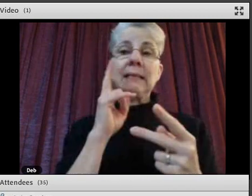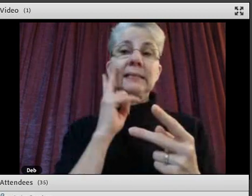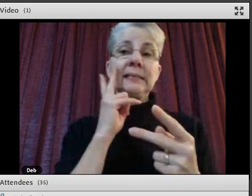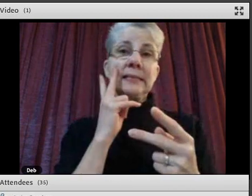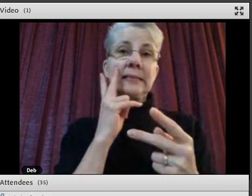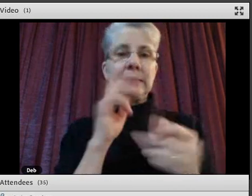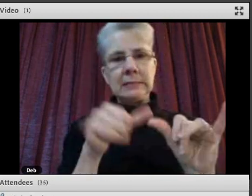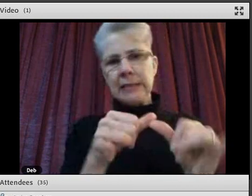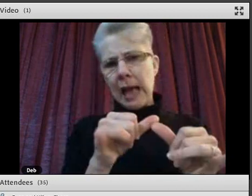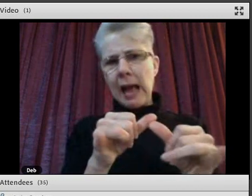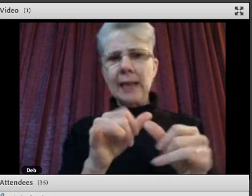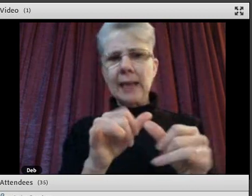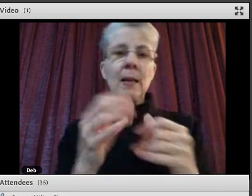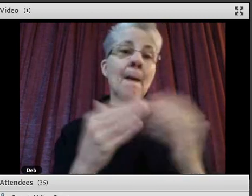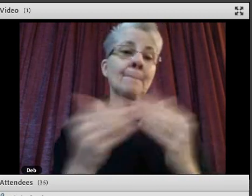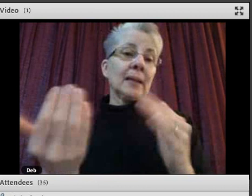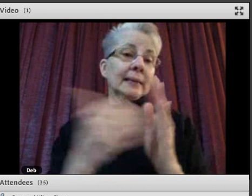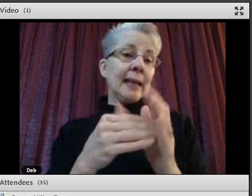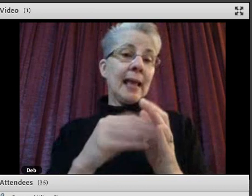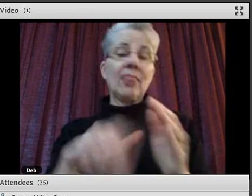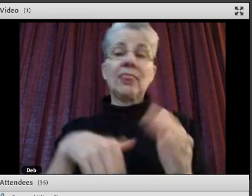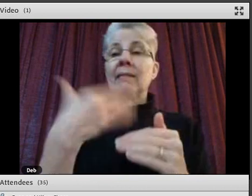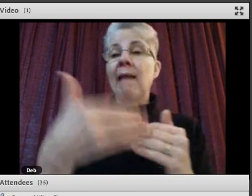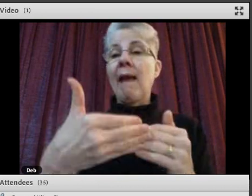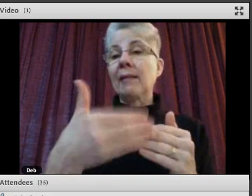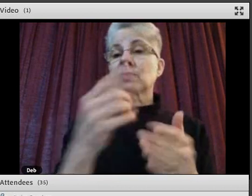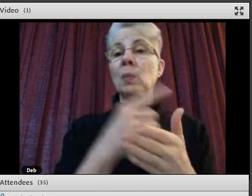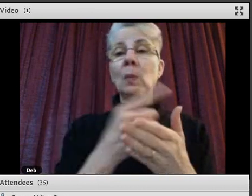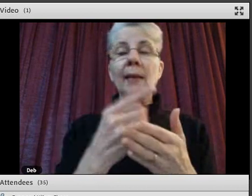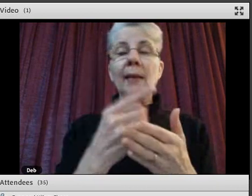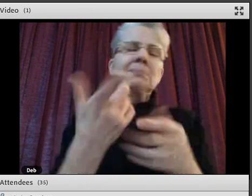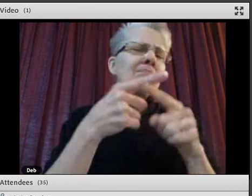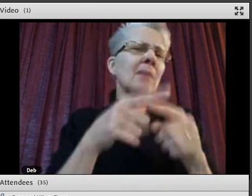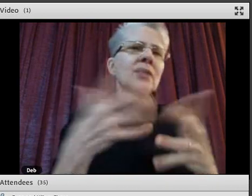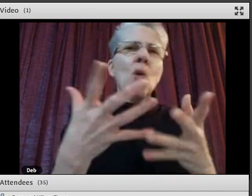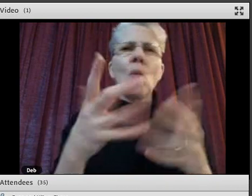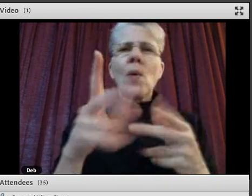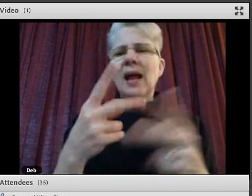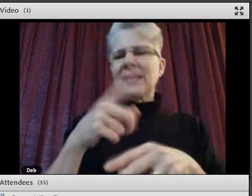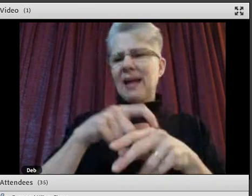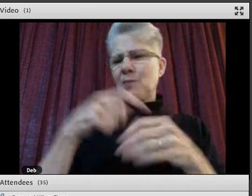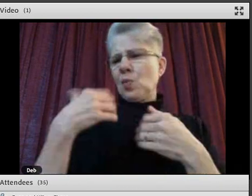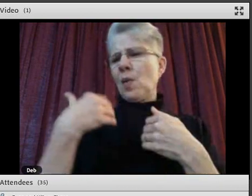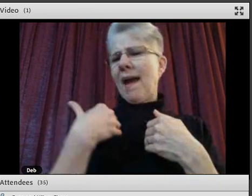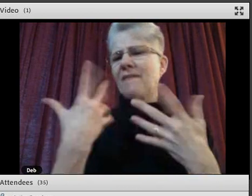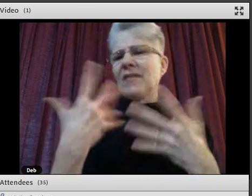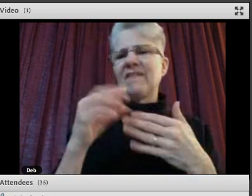We'll kind of synthesize and rebuild it the next week. It depends on what kind of time you have, of course,